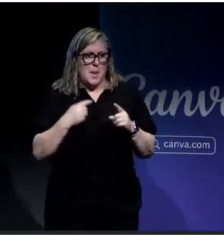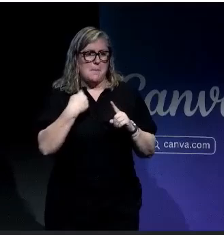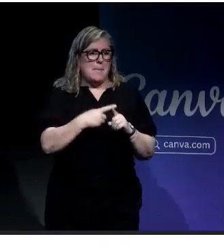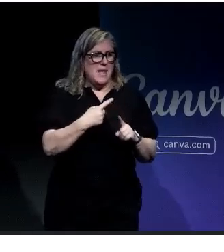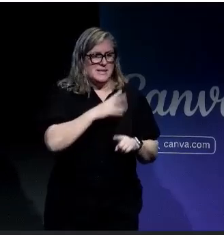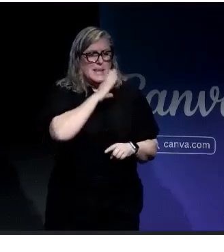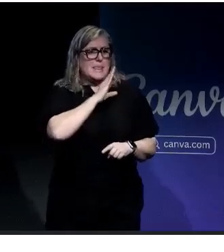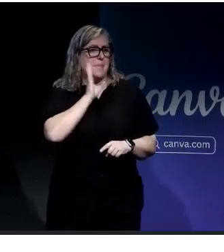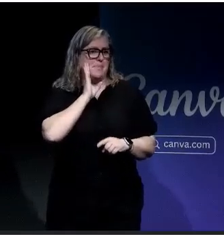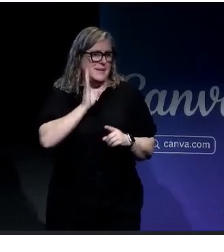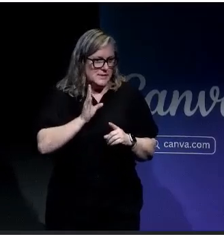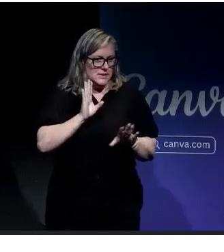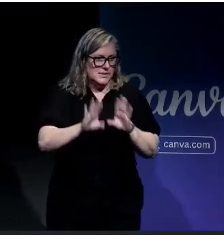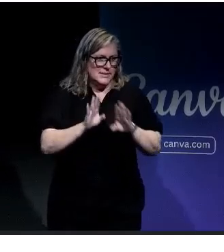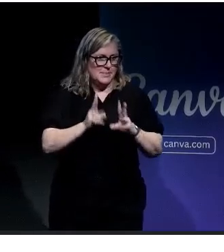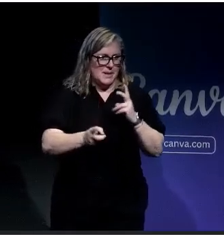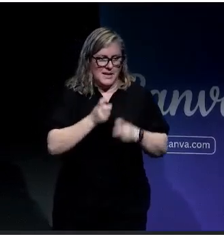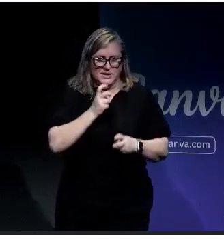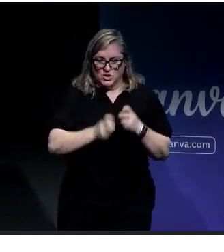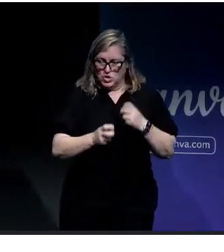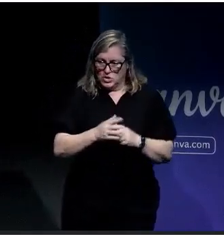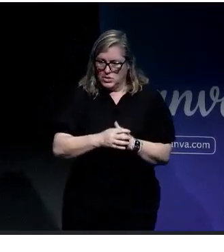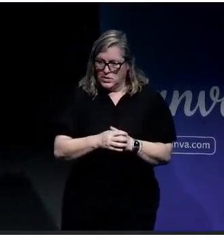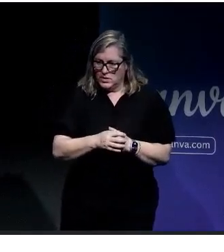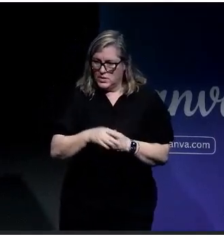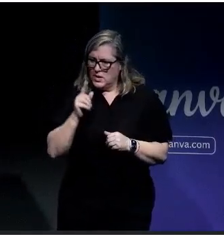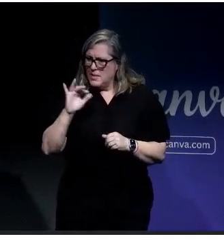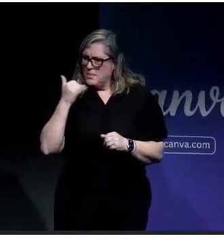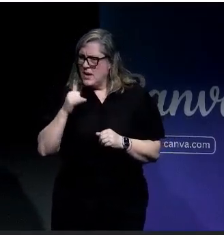So a stat you might have heard before, I don't know if we can call it a stat, but